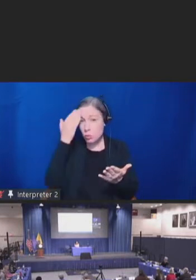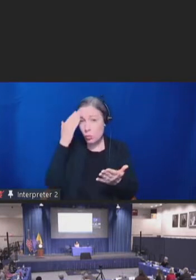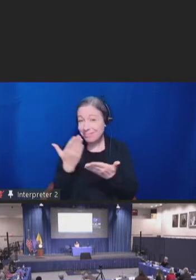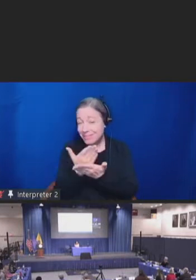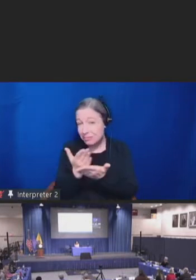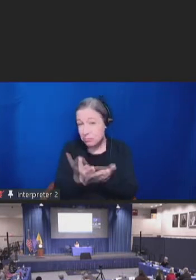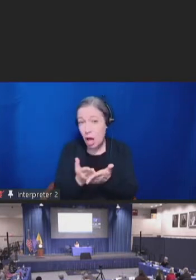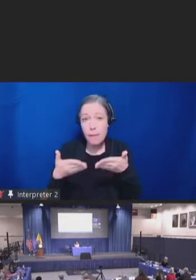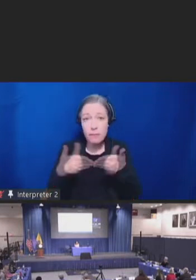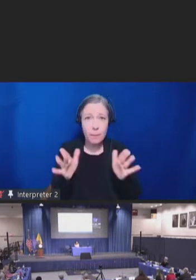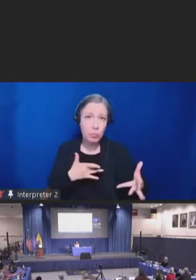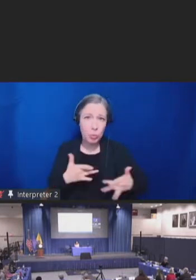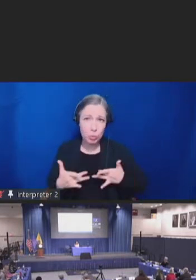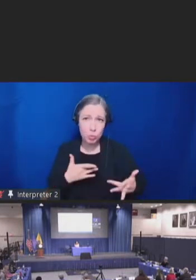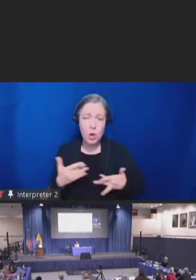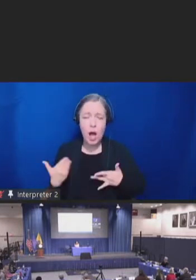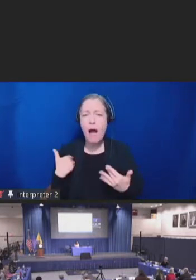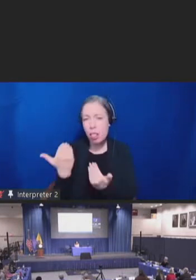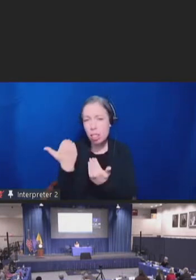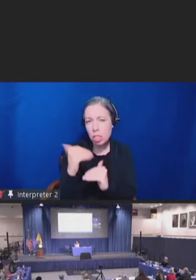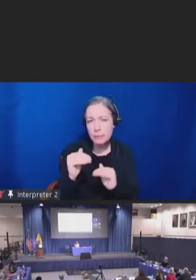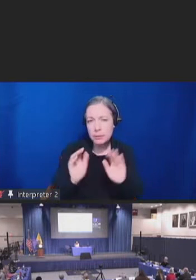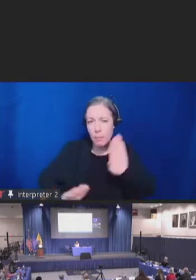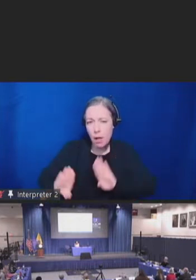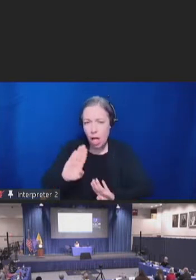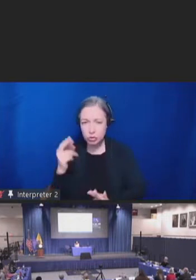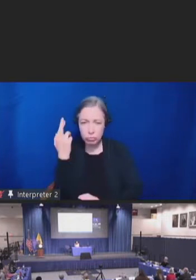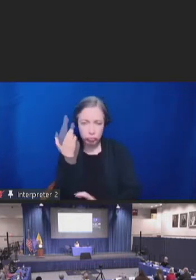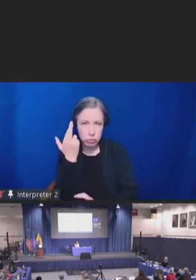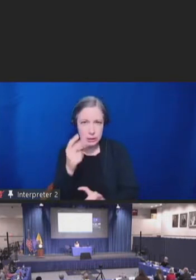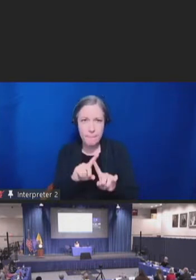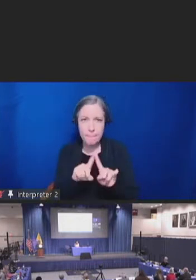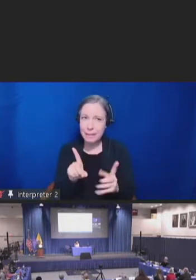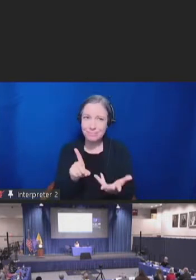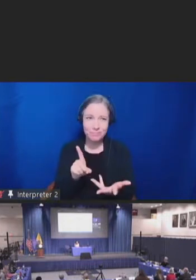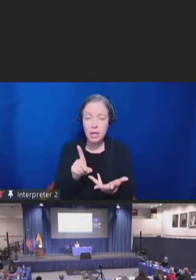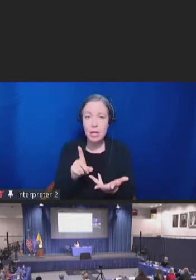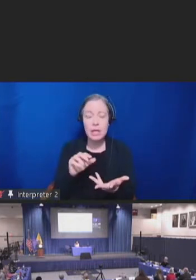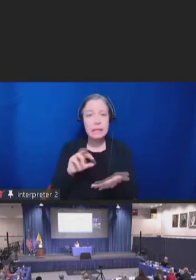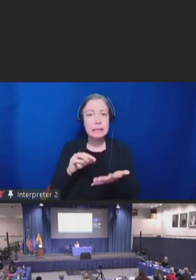But if the concern was significant, that that wasn't a reason not to undertake these studies.